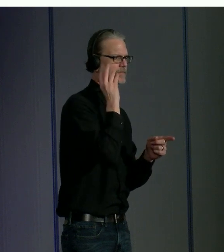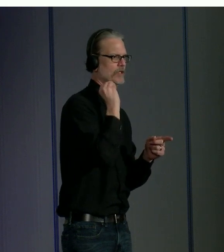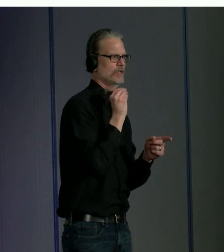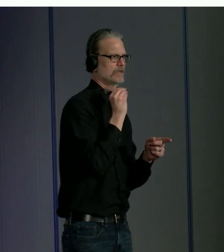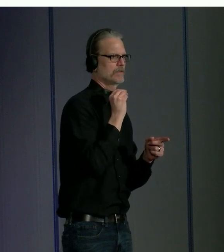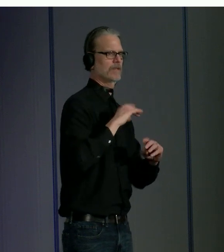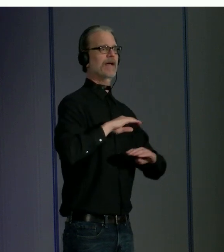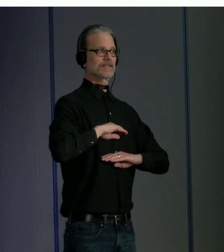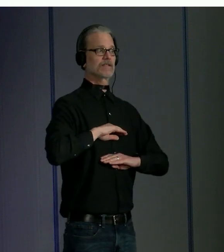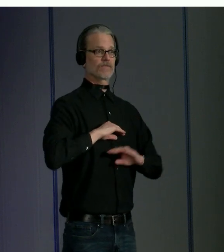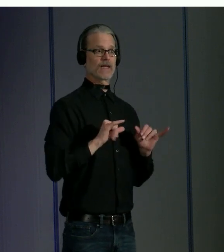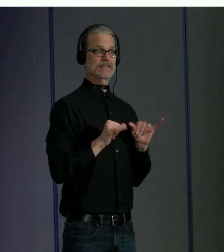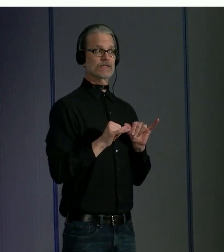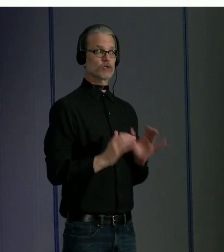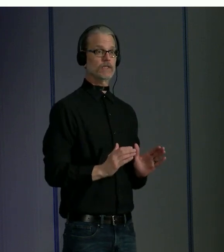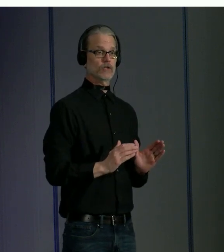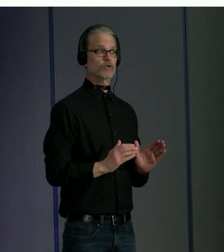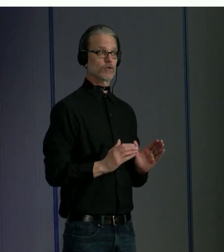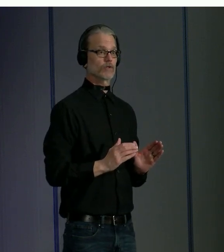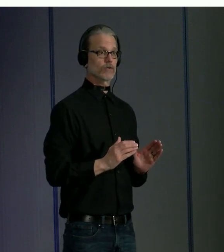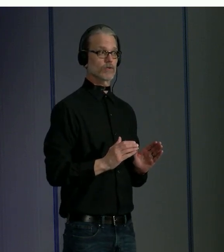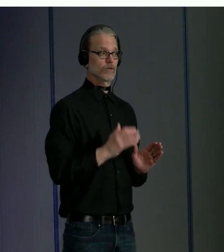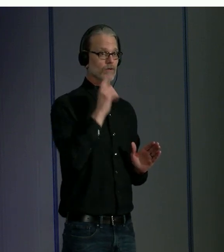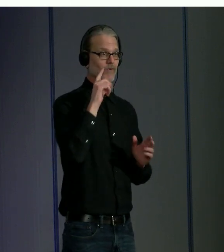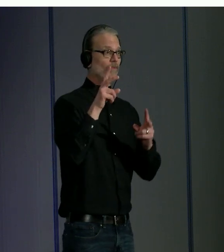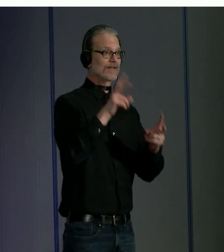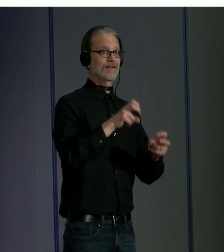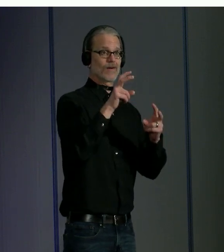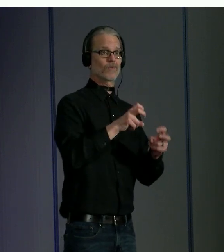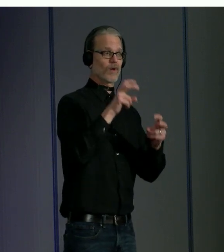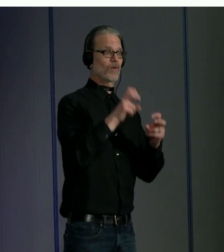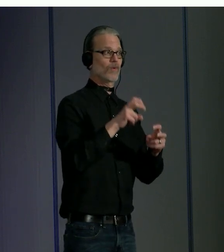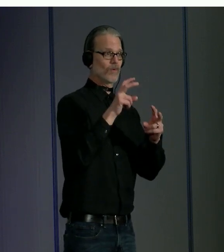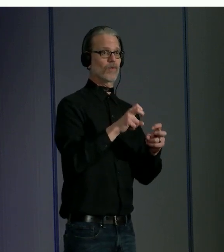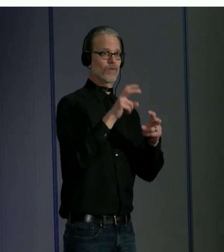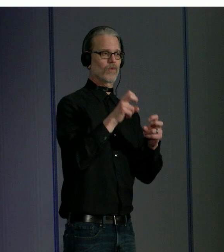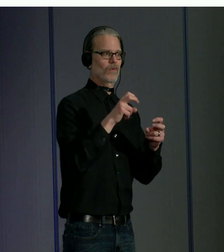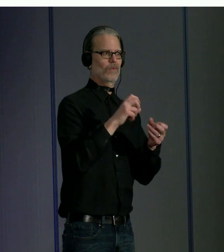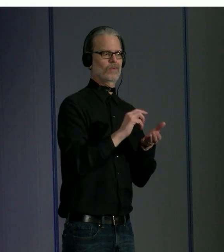engineer's need to keep the download side of that application as small as possible,